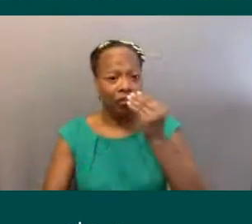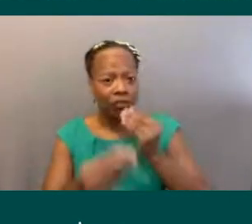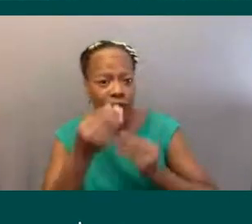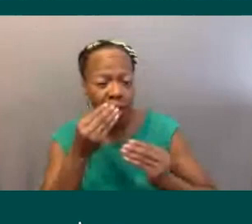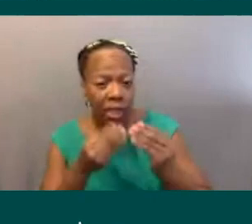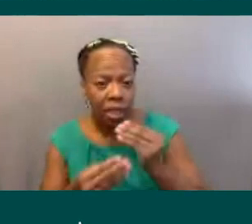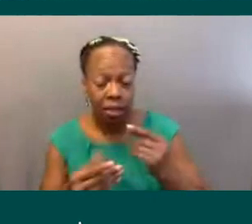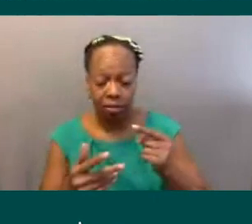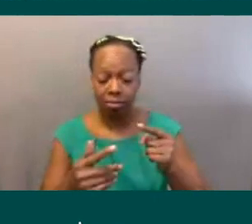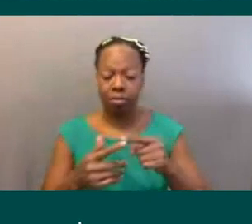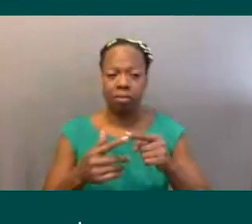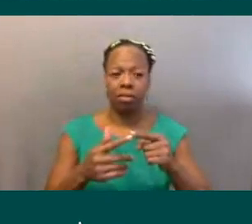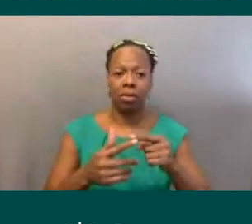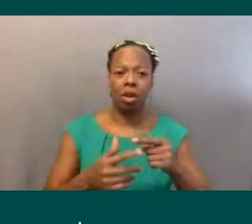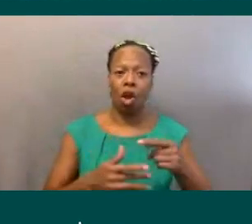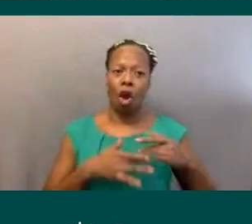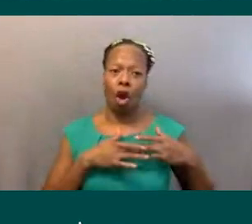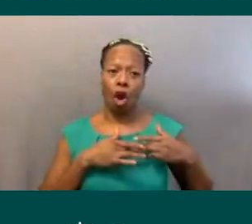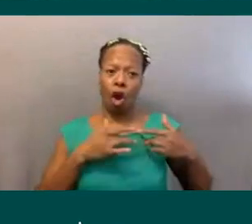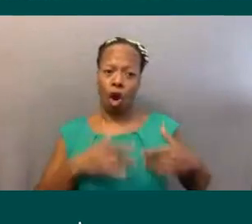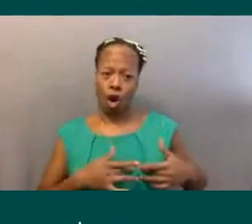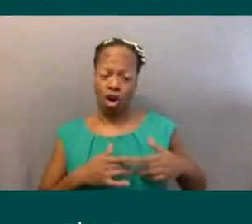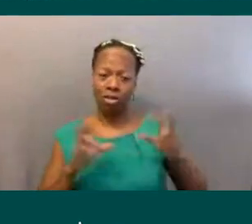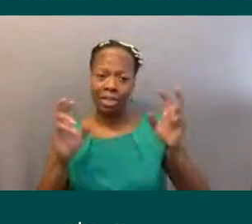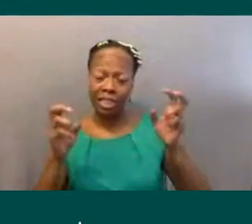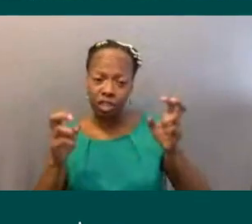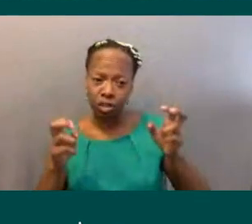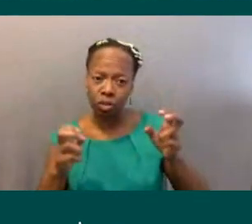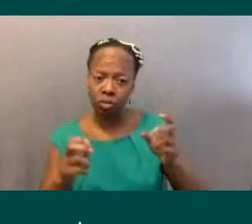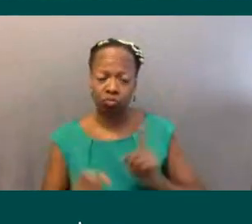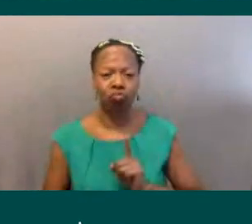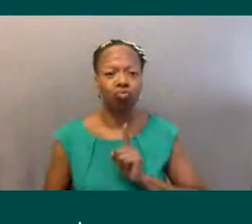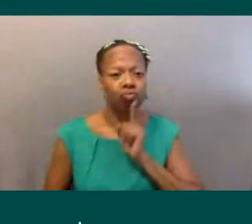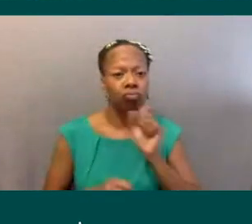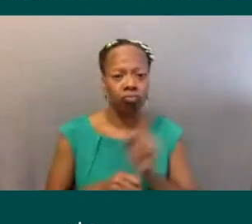that could be cardiac issues, certainly neurological issues.